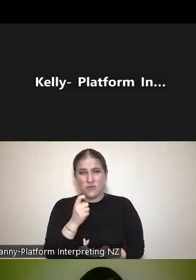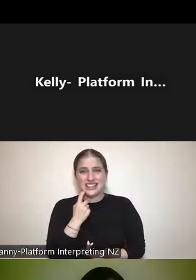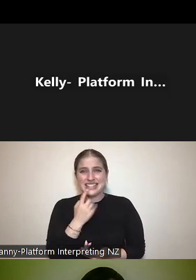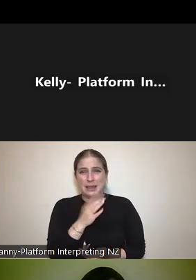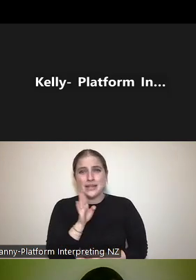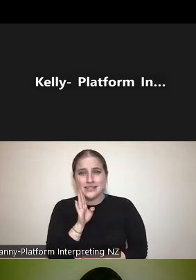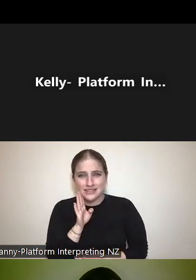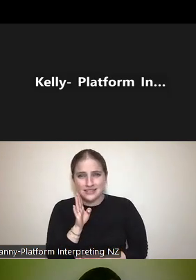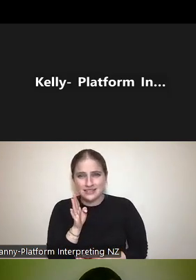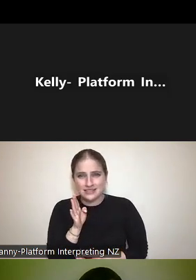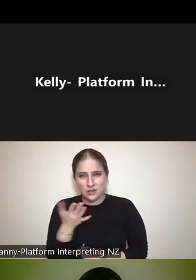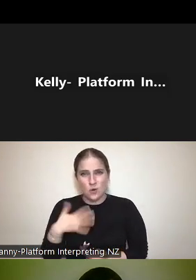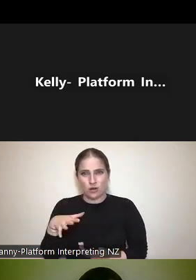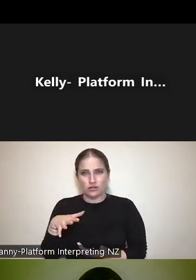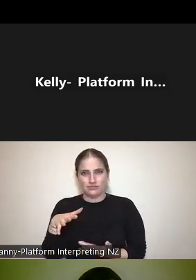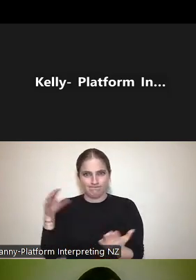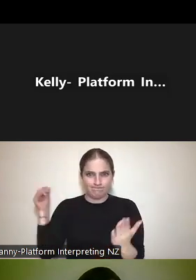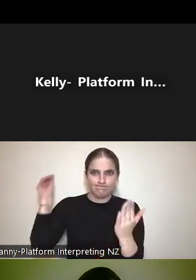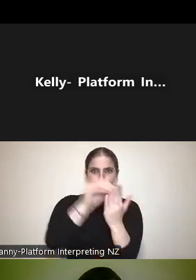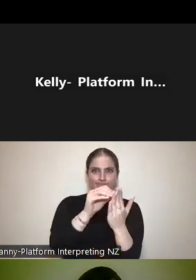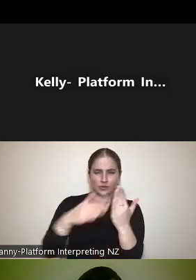And you want to make sure it's front and center.